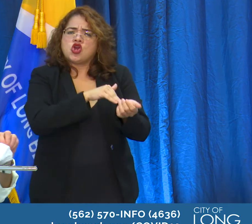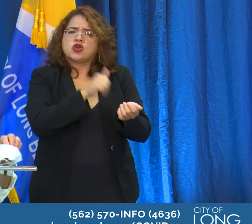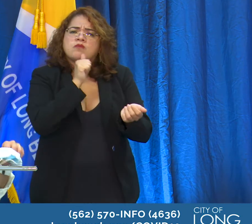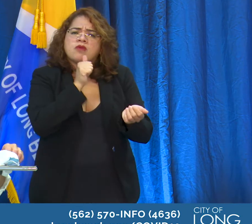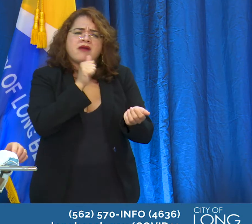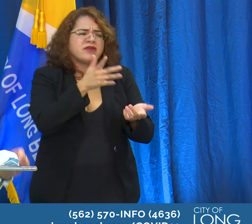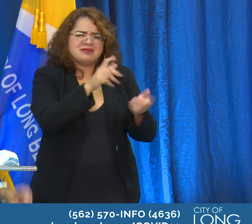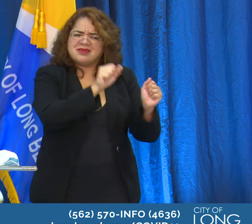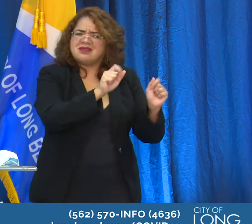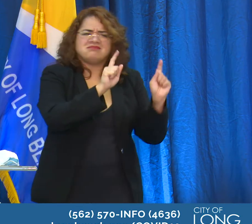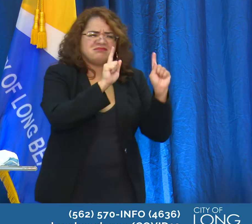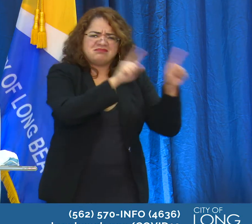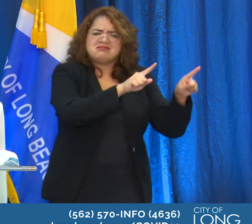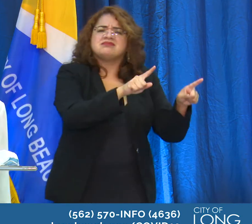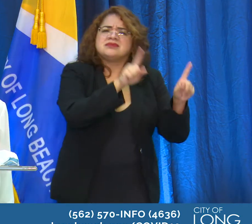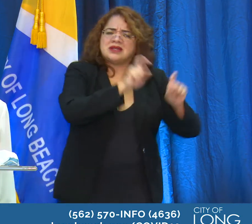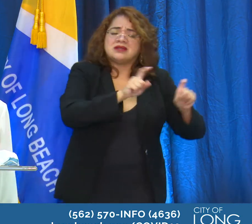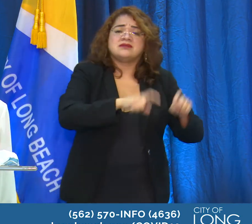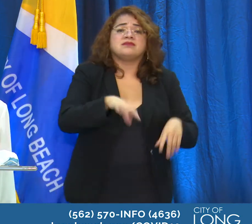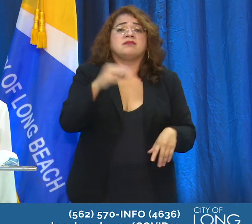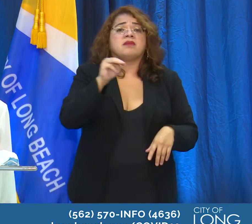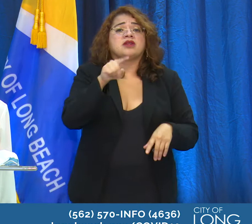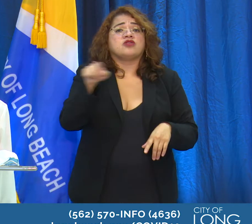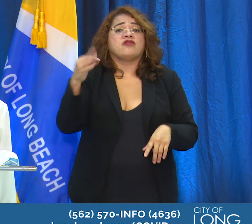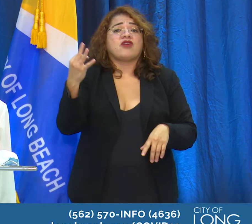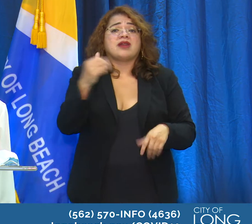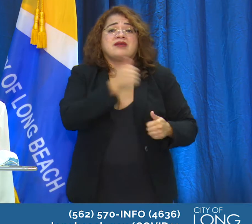Monday thru Friday, we're at Veterans Stadium from 10:00am-1:00pm, and 3:00-5:00pm.